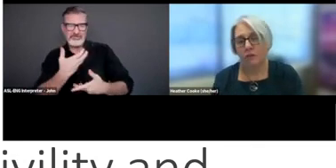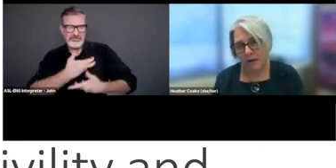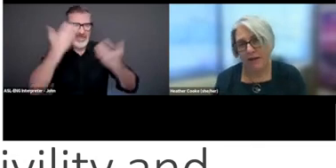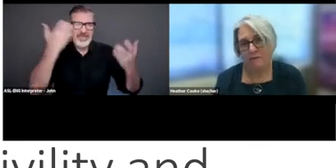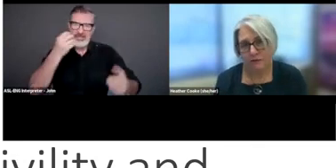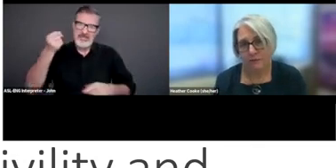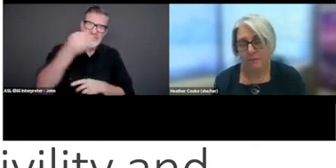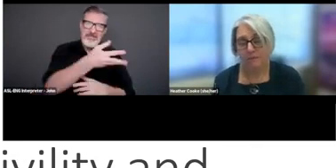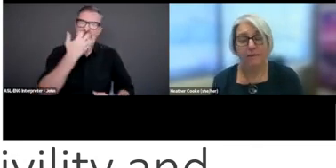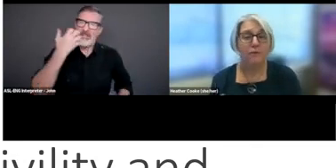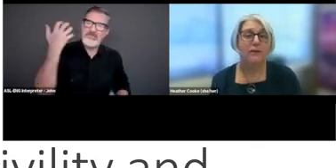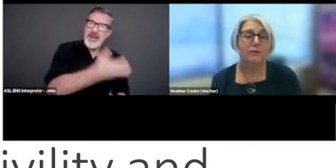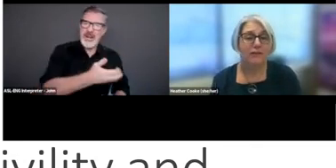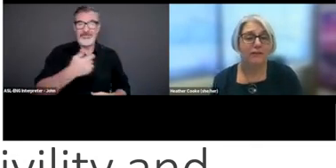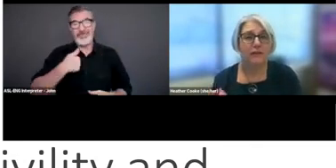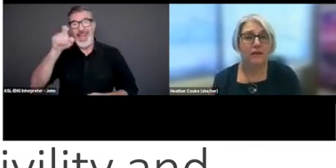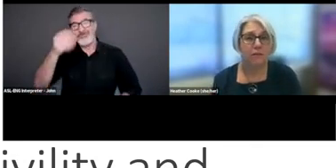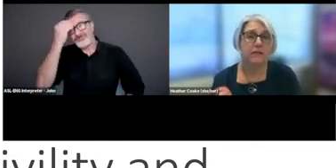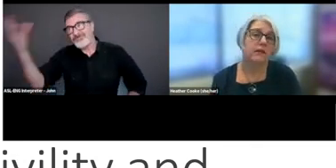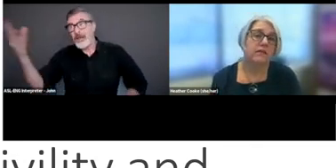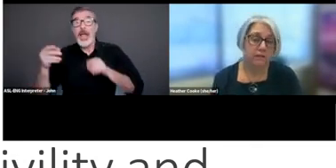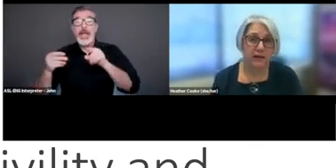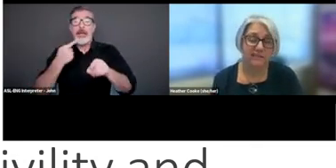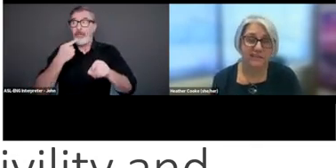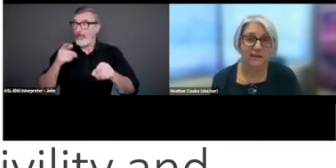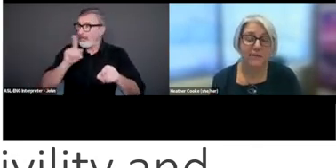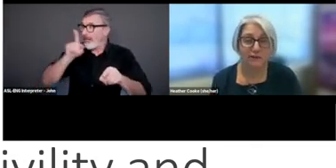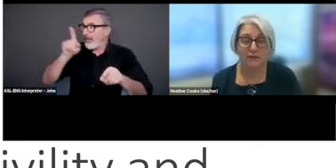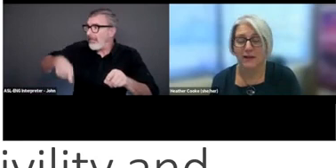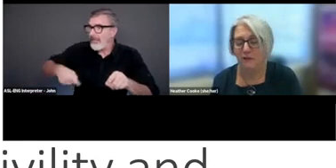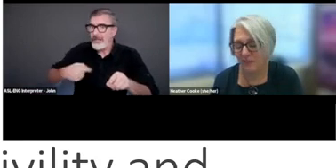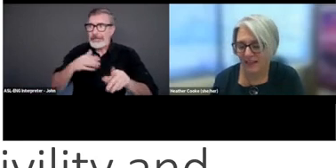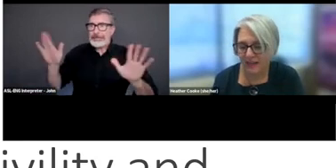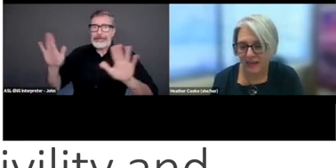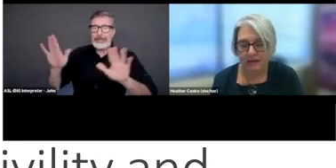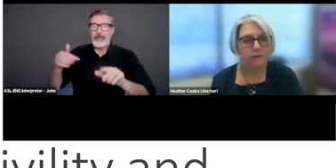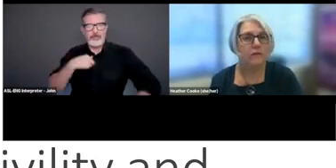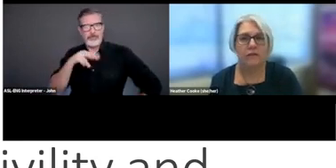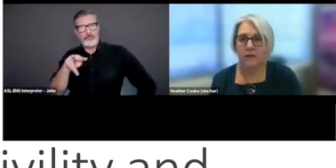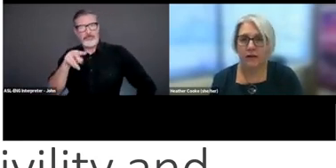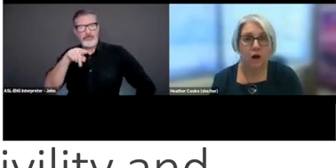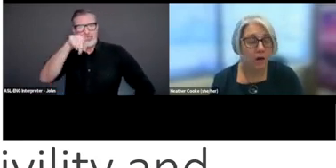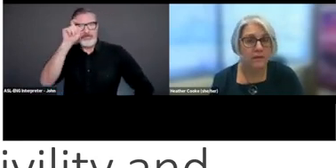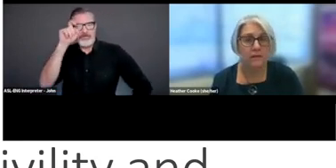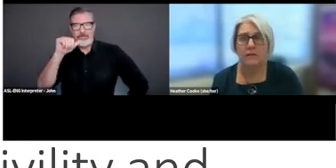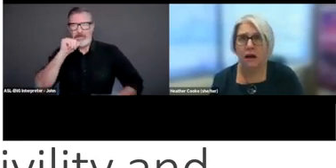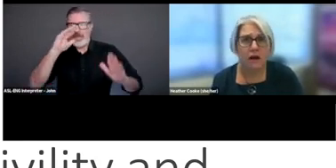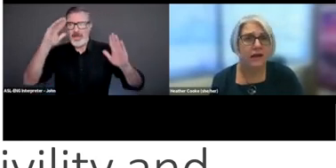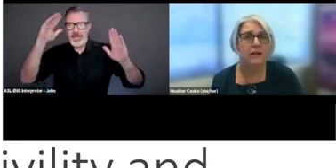do you have to? And that really wasn't the comment that I was expecting to come out of her mouth. And this was a very